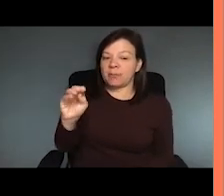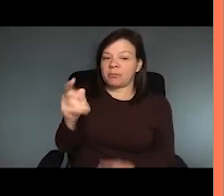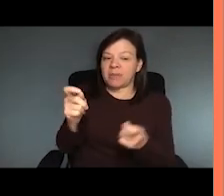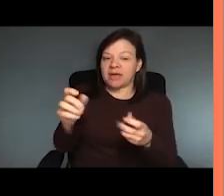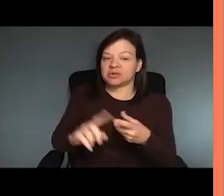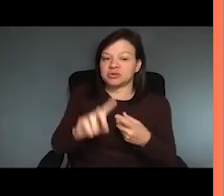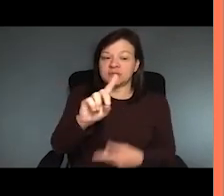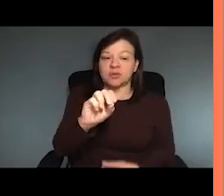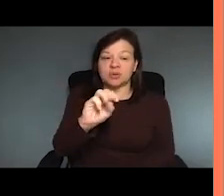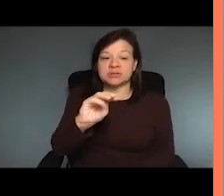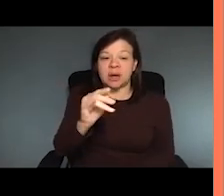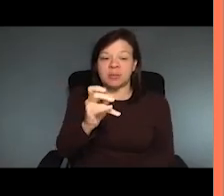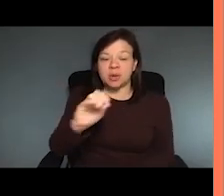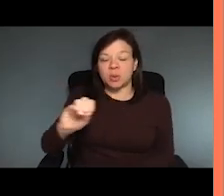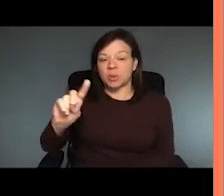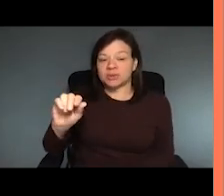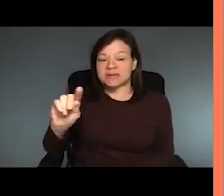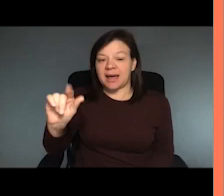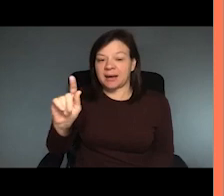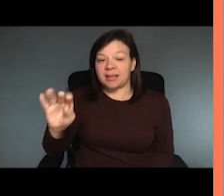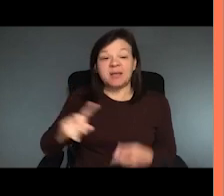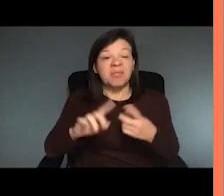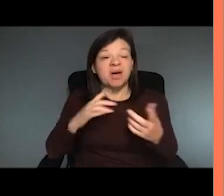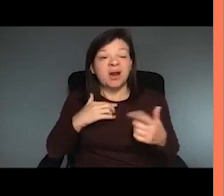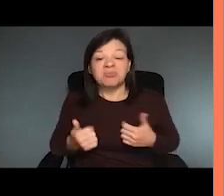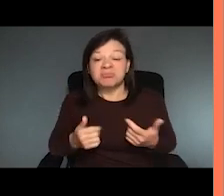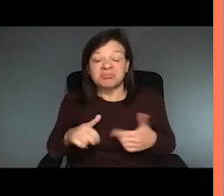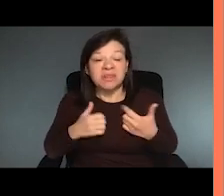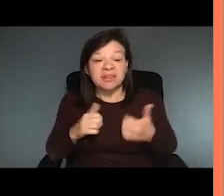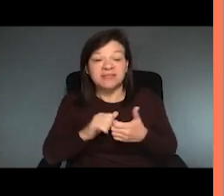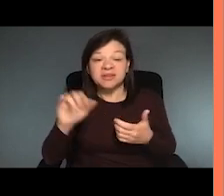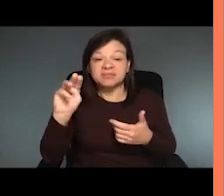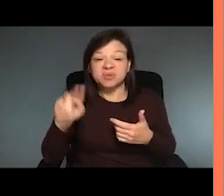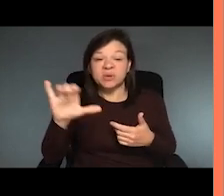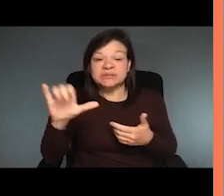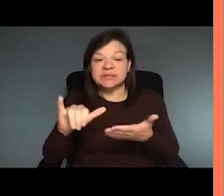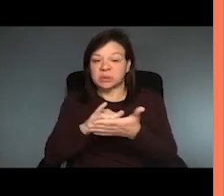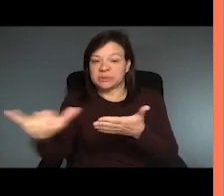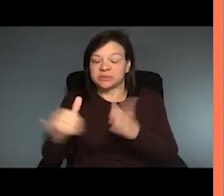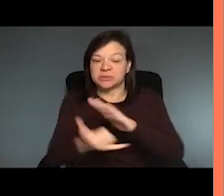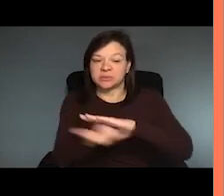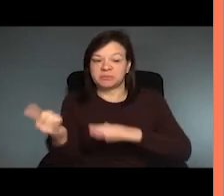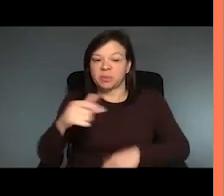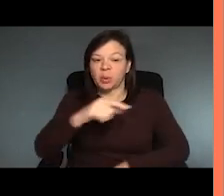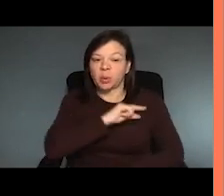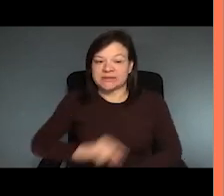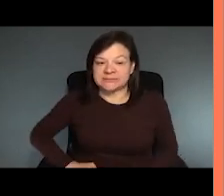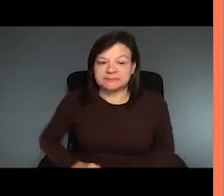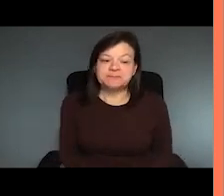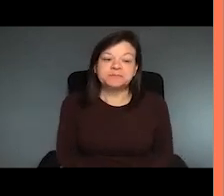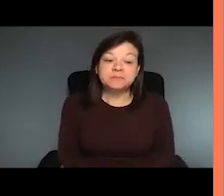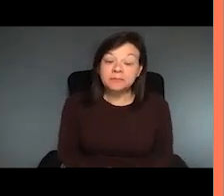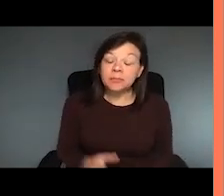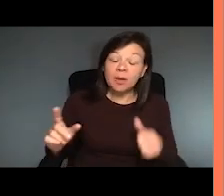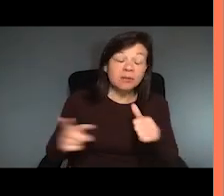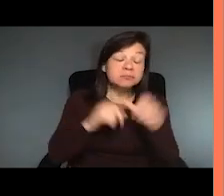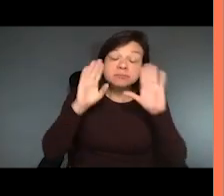MANAGER FOR DOMINO DATA LABS BASED IN QUEENS. MY FOCUS HAS BEEN MARKETING FIRST WITH A SPLIT AS A